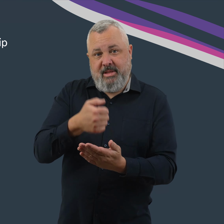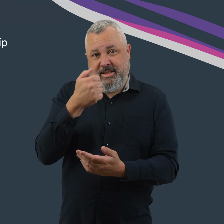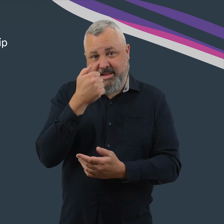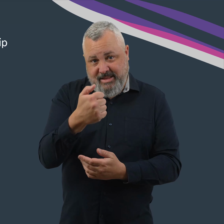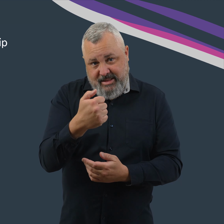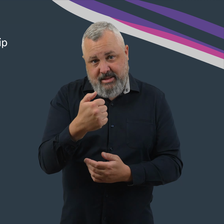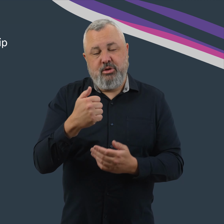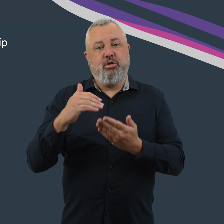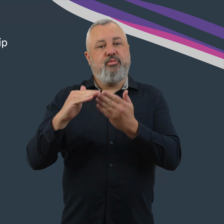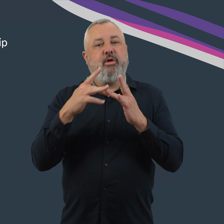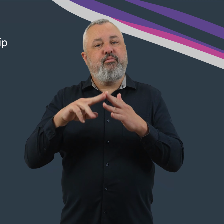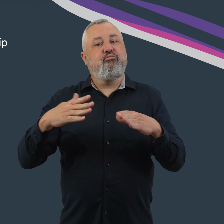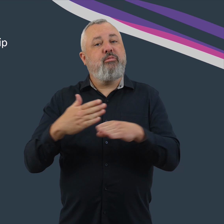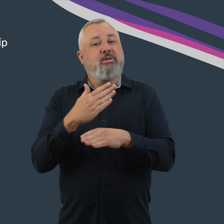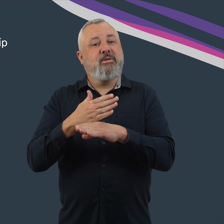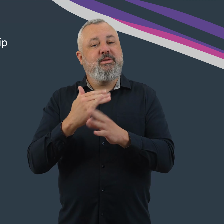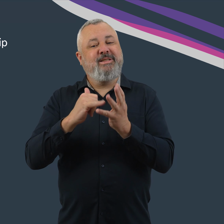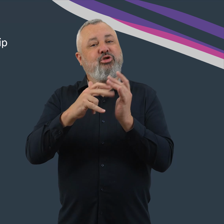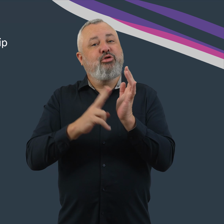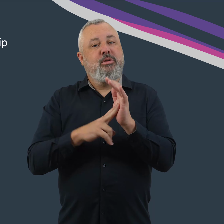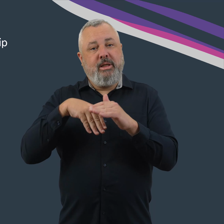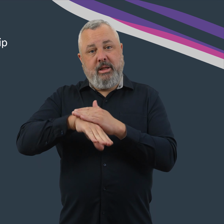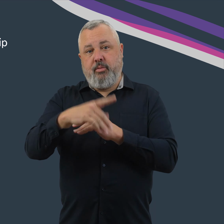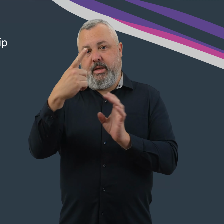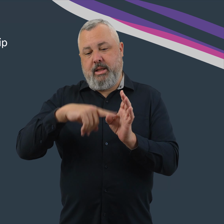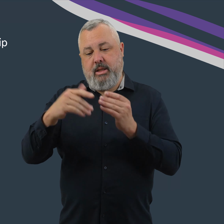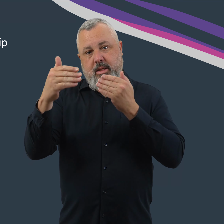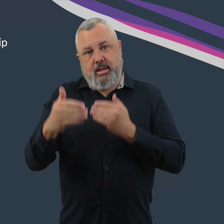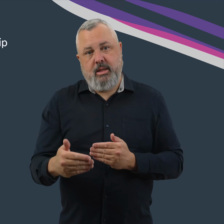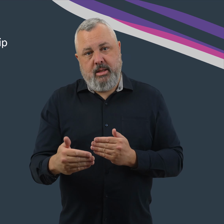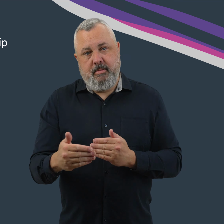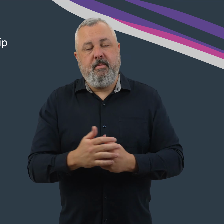six Community of Practice sessions throughout the year